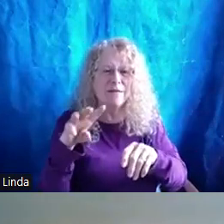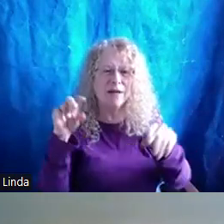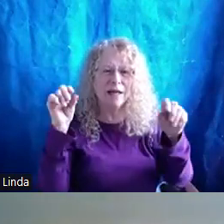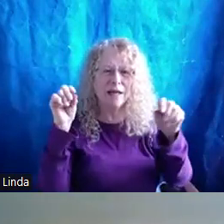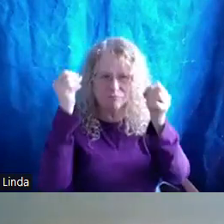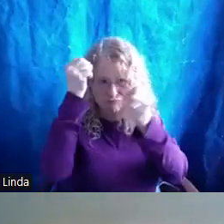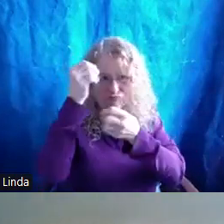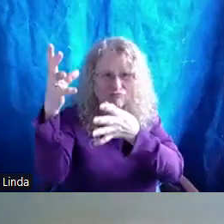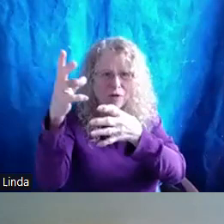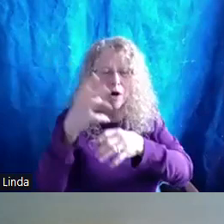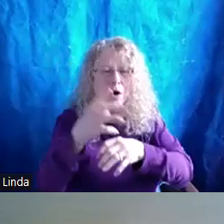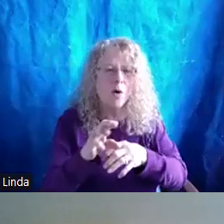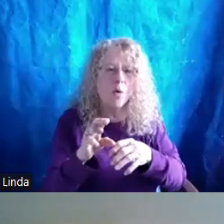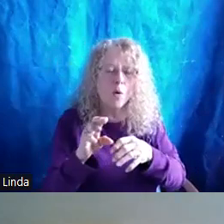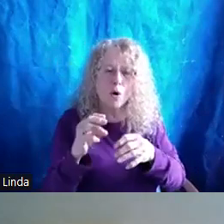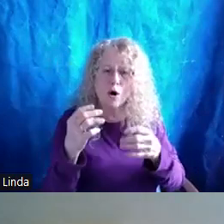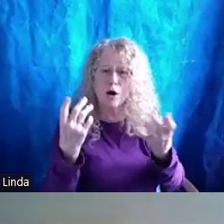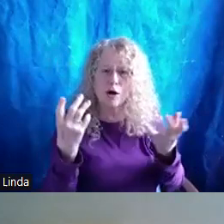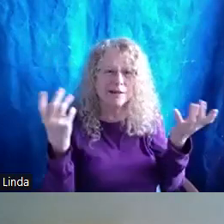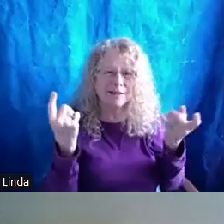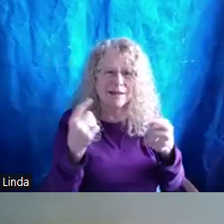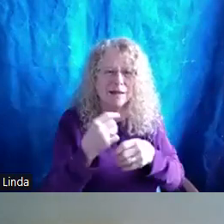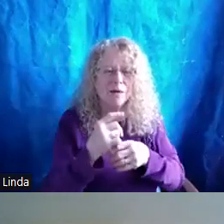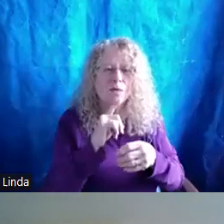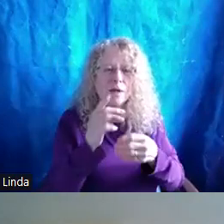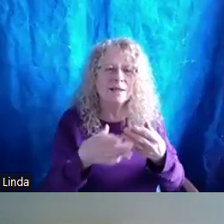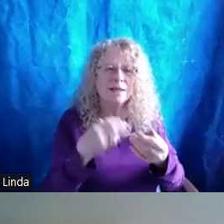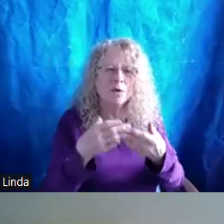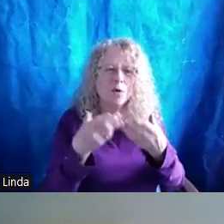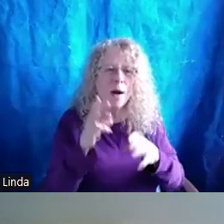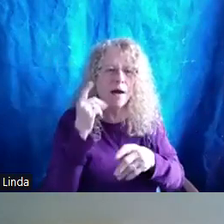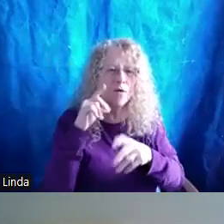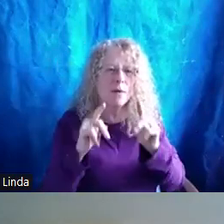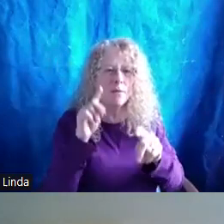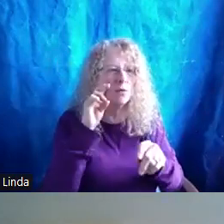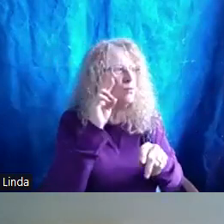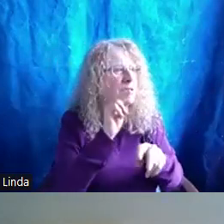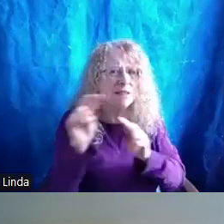AND WHERE PEOPLE CAN CALL TO FIND OUT. BECAUSE IT JUST SEEMS THAT PIECE, JUST LIKE YOU SAID YOU'RE RIGHT, JEN, SOMEONE IS TAKING